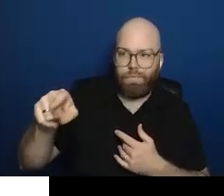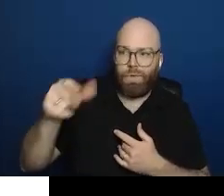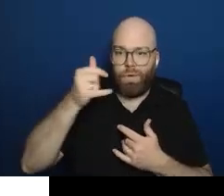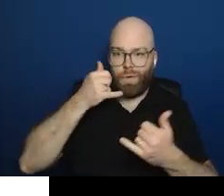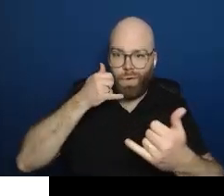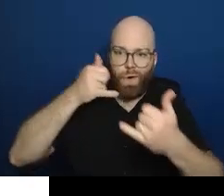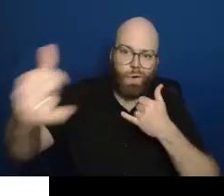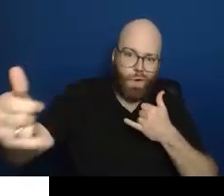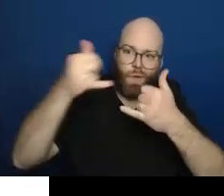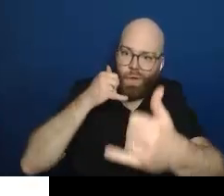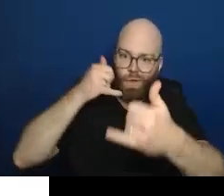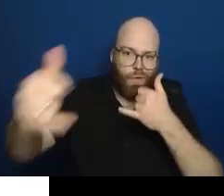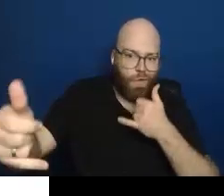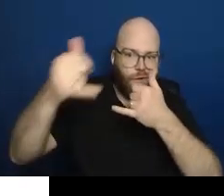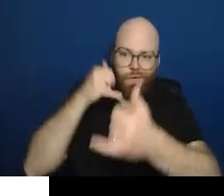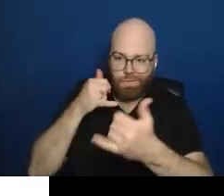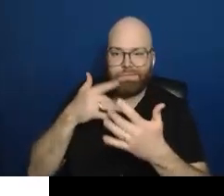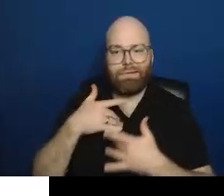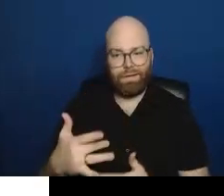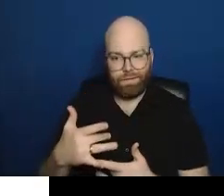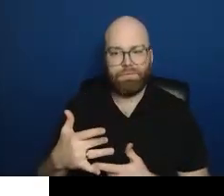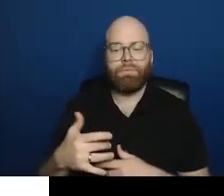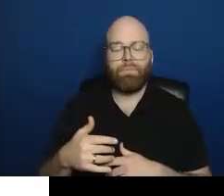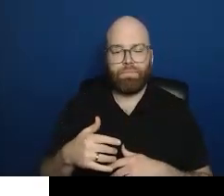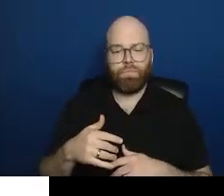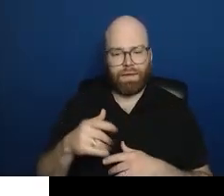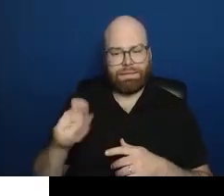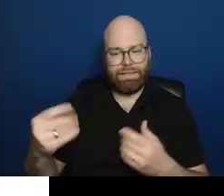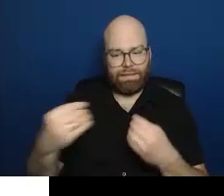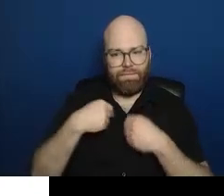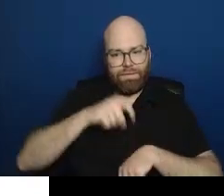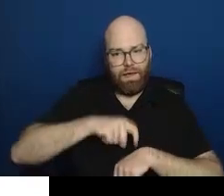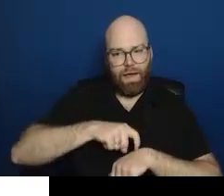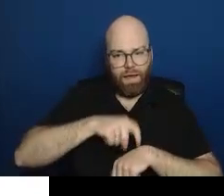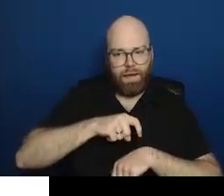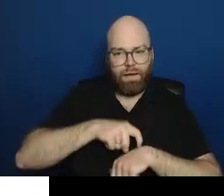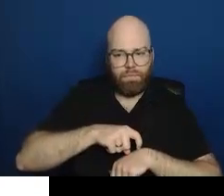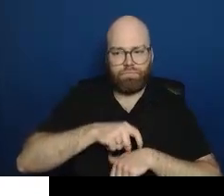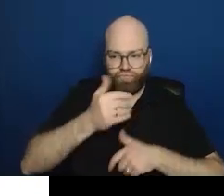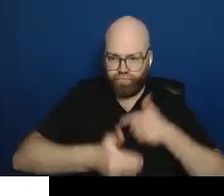So just give us time to prepare. But we do want to assist and help those as soon as possible.